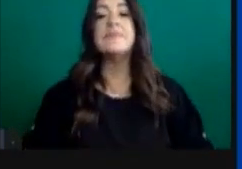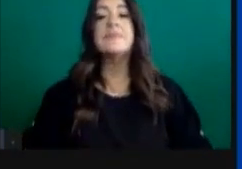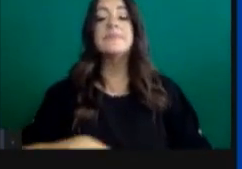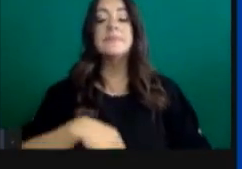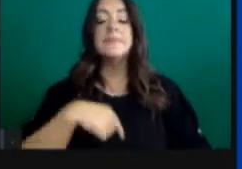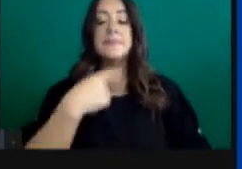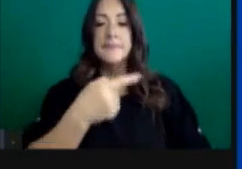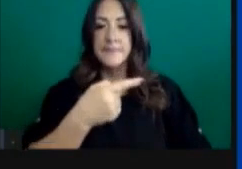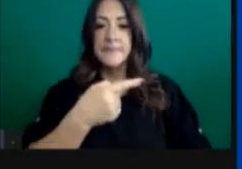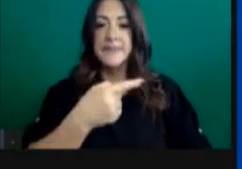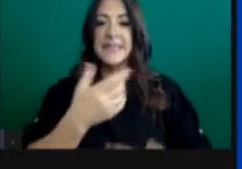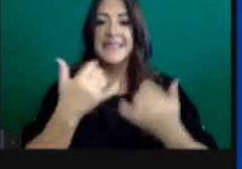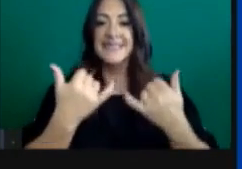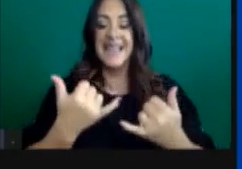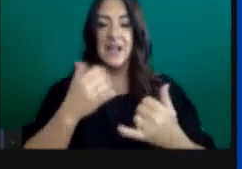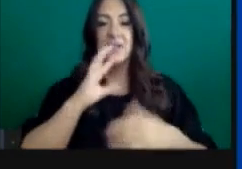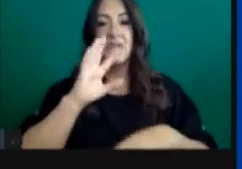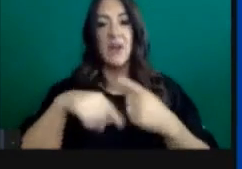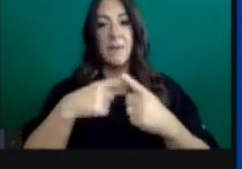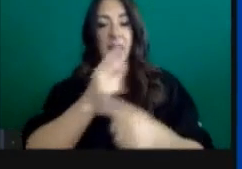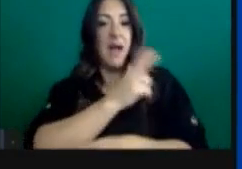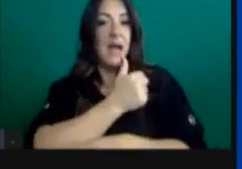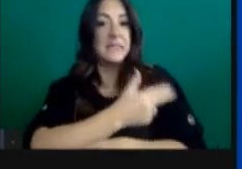NEXT SLIDE PLEASE.